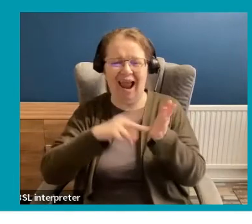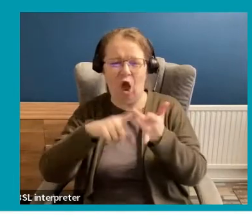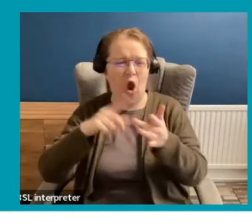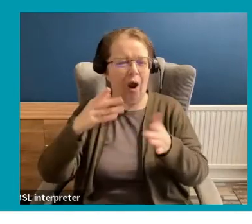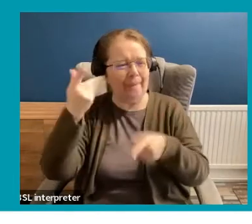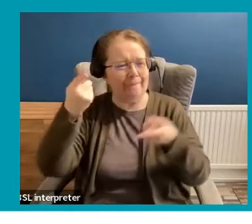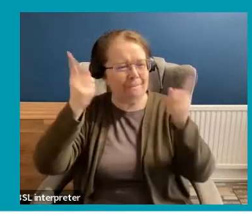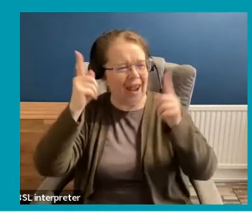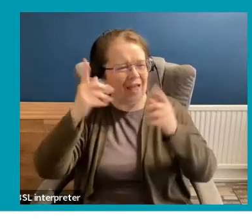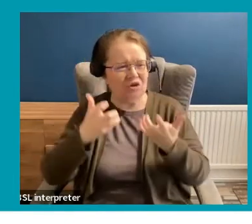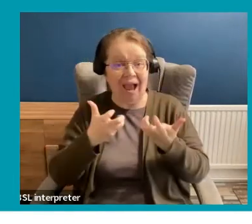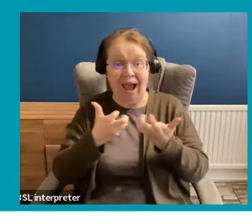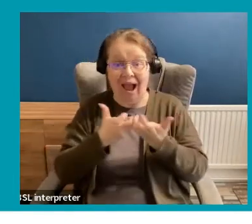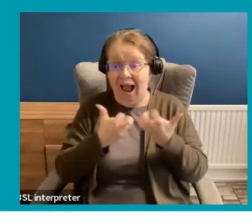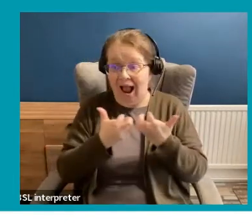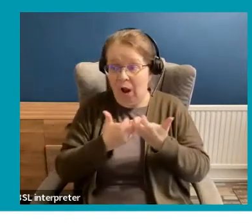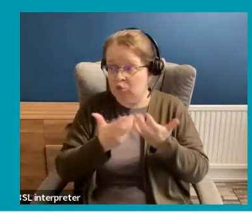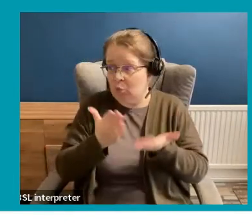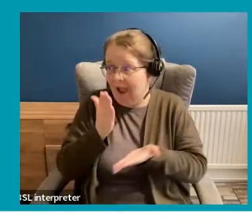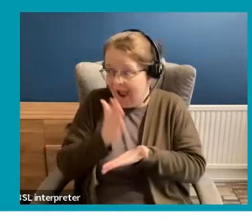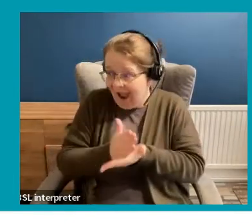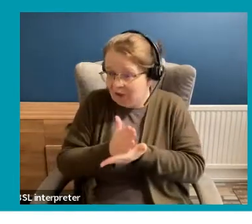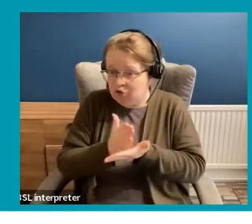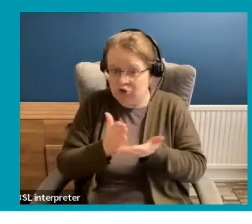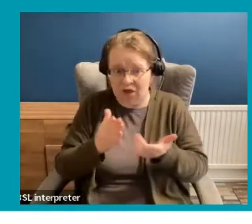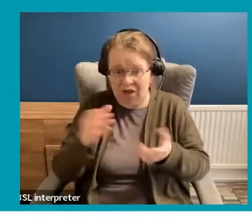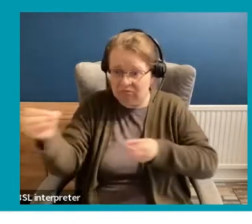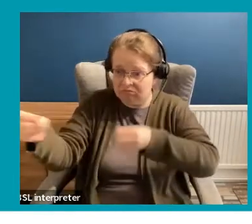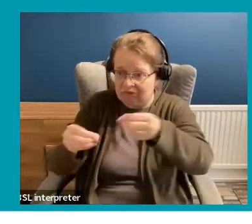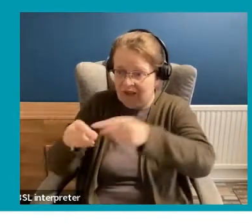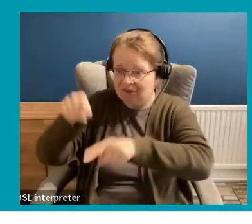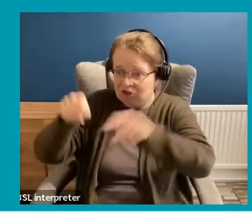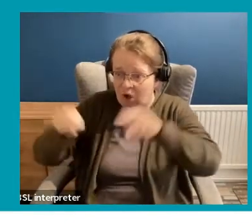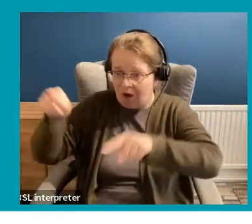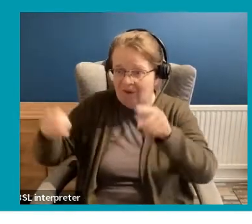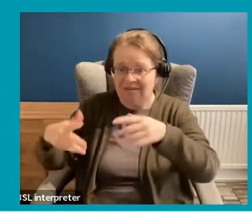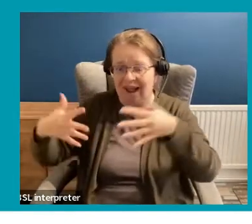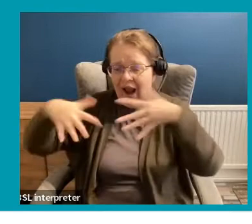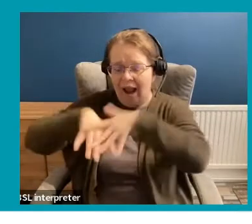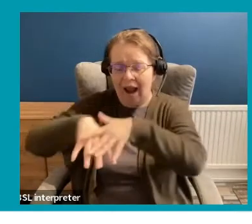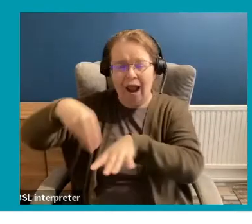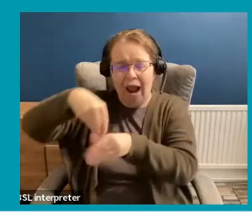how to actually go about getting diversity and inclusion embedded within the business.